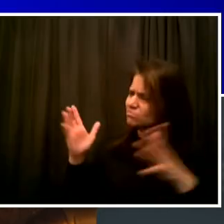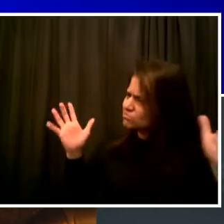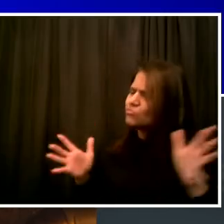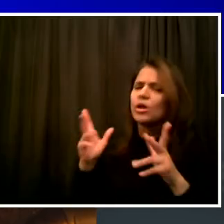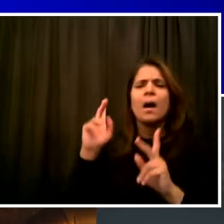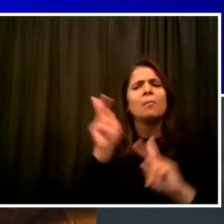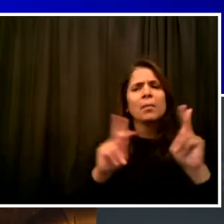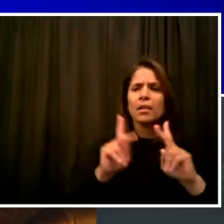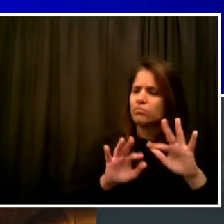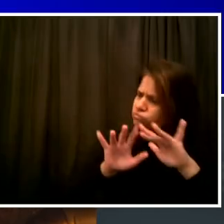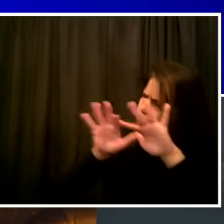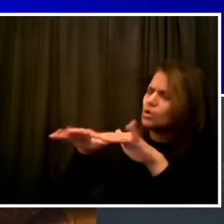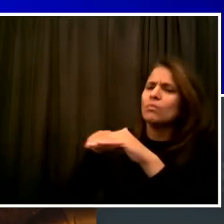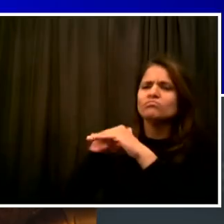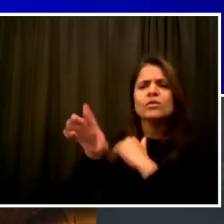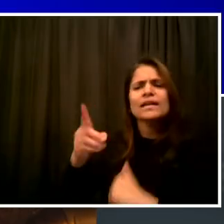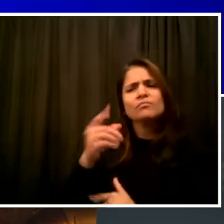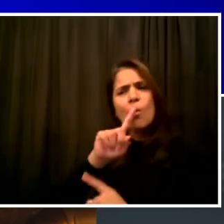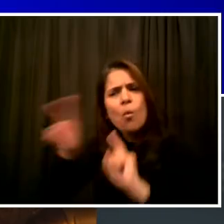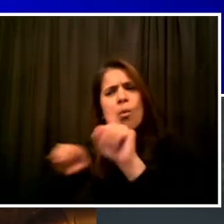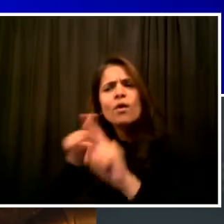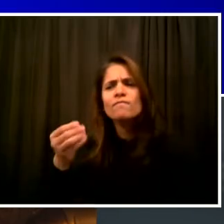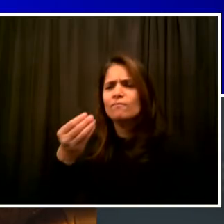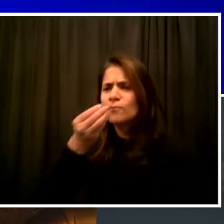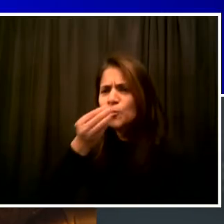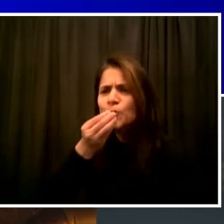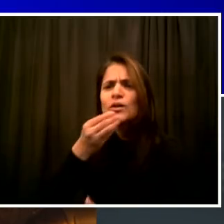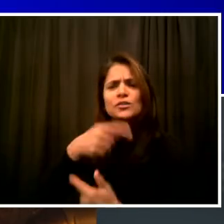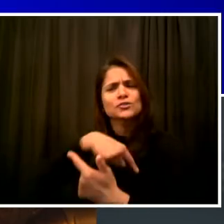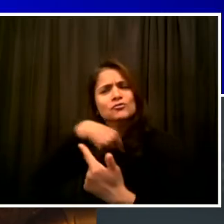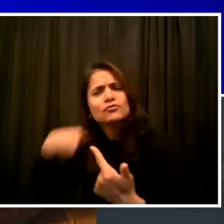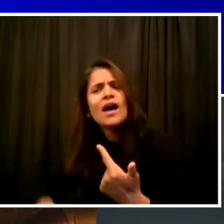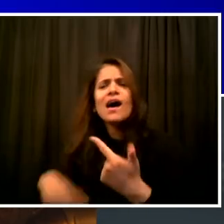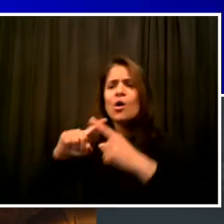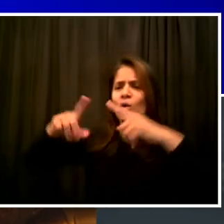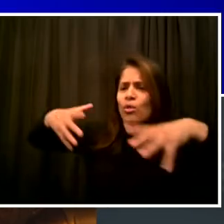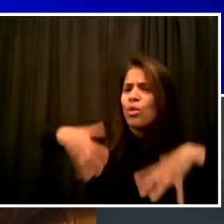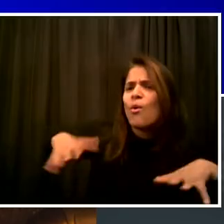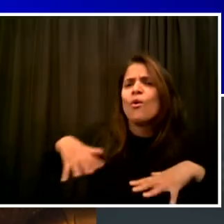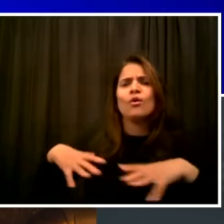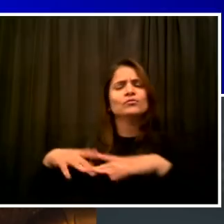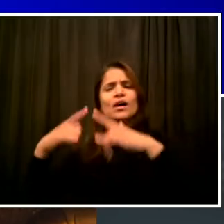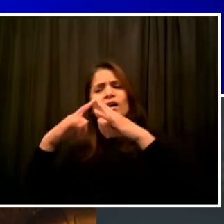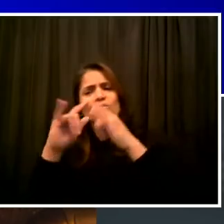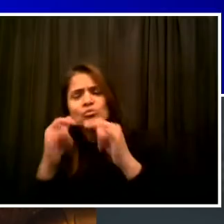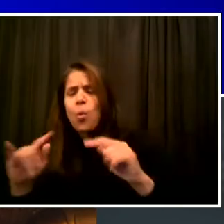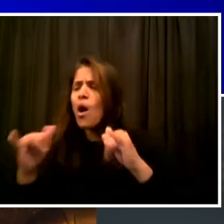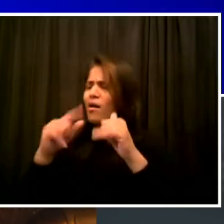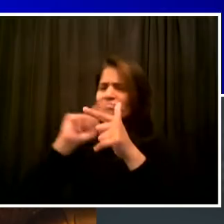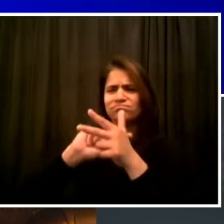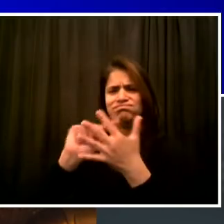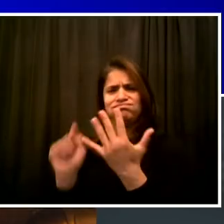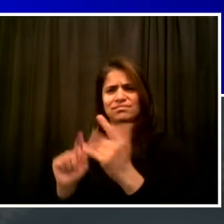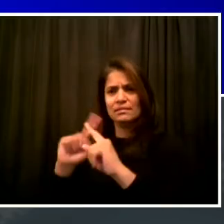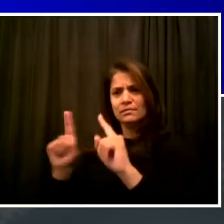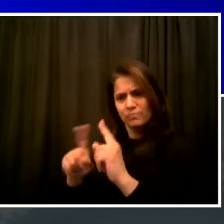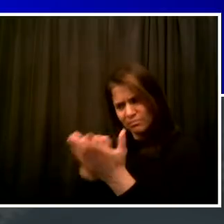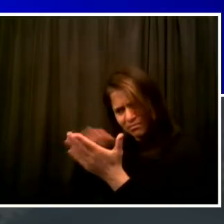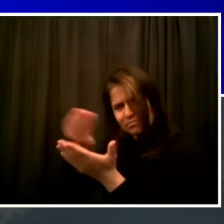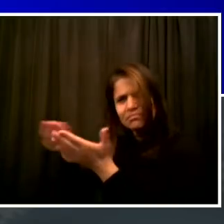EXTRA EFFORT TO PATRONIZE THEM